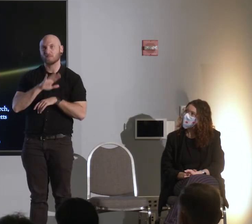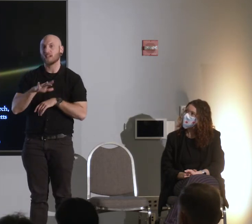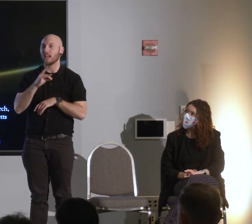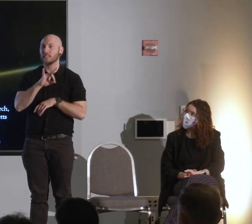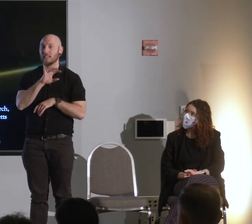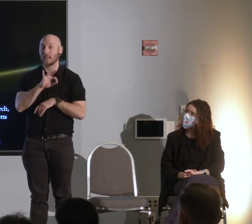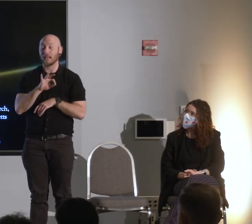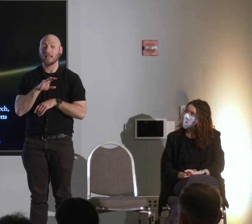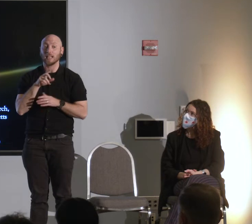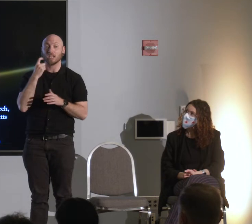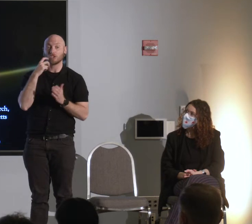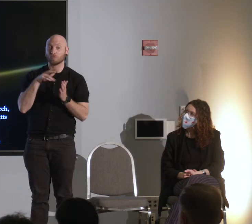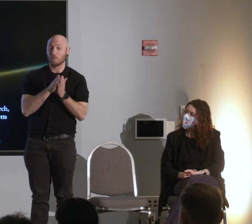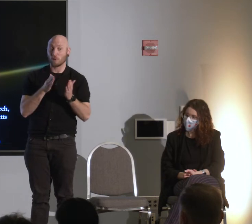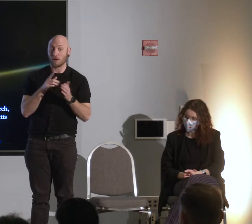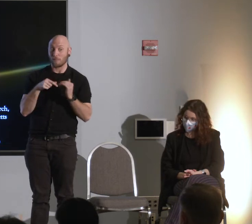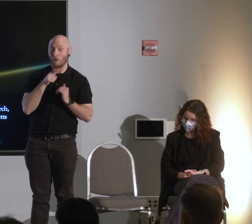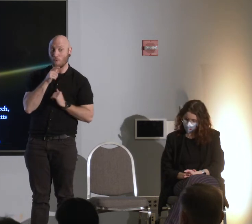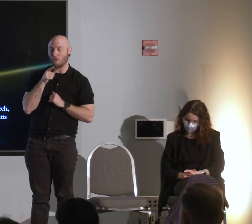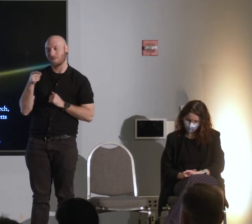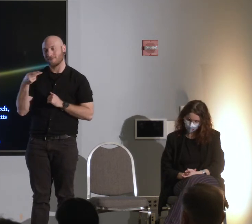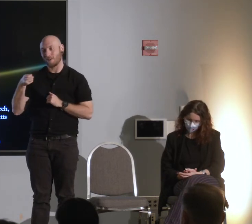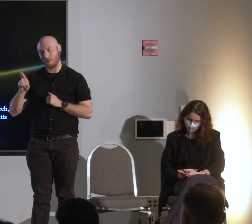none other than Henry Hobson Richardson, which, interestingly, was